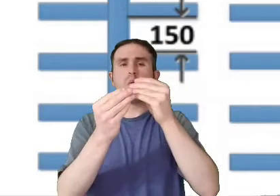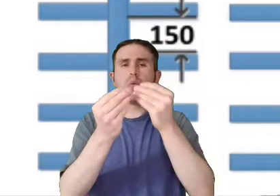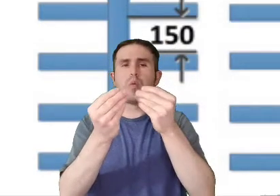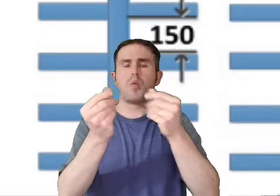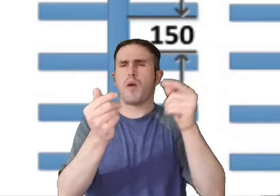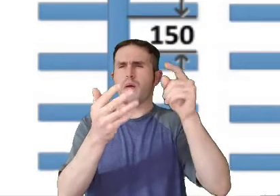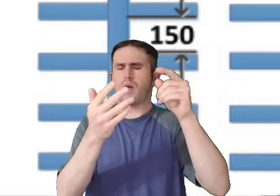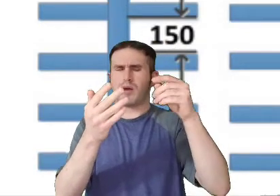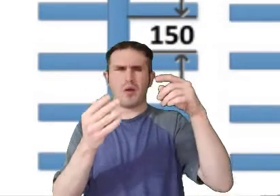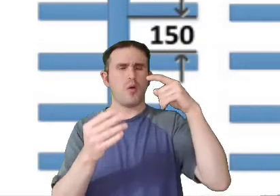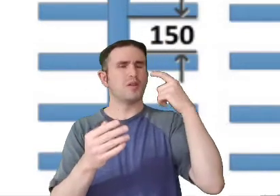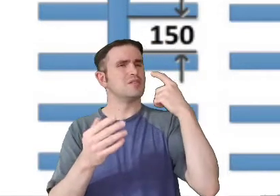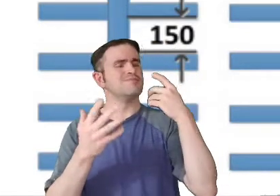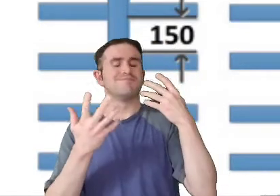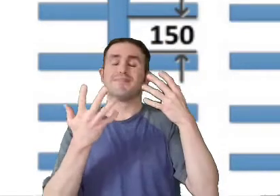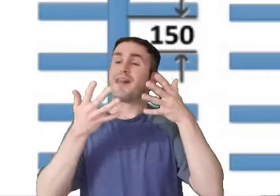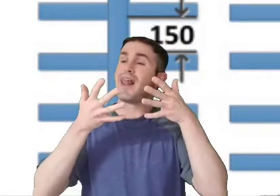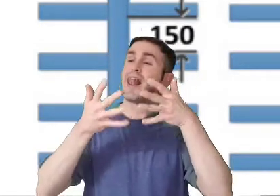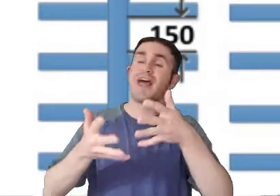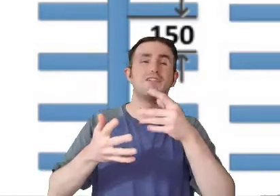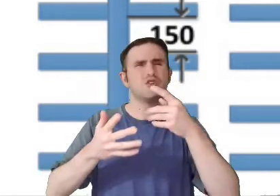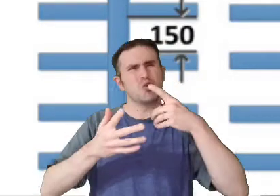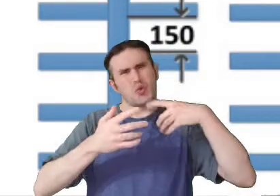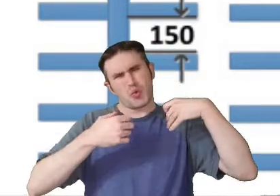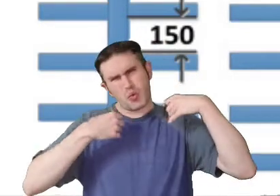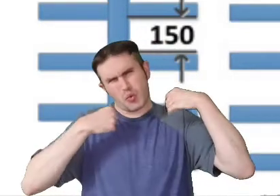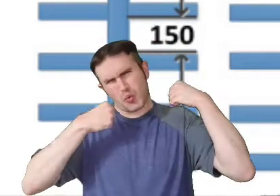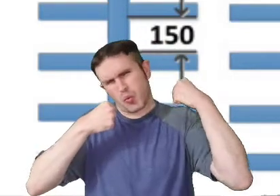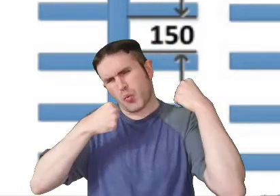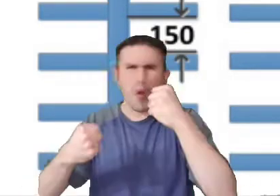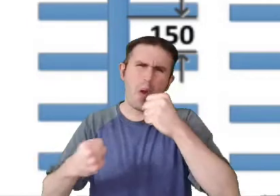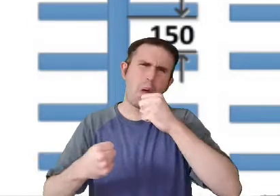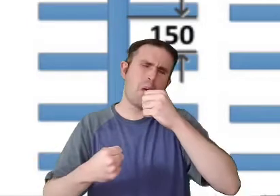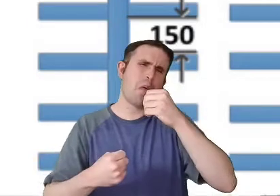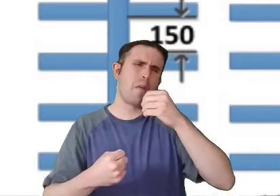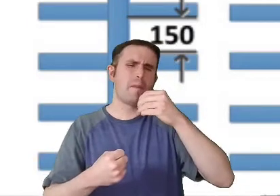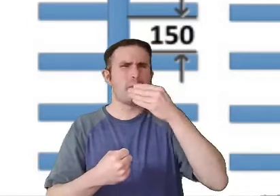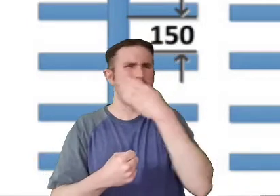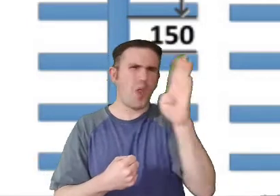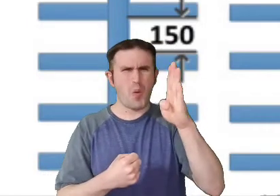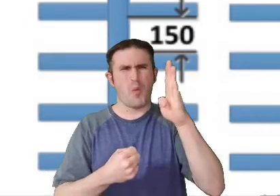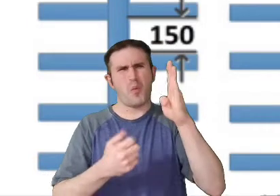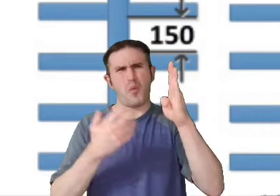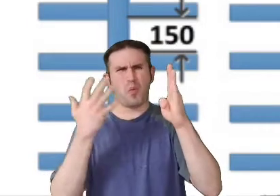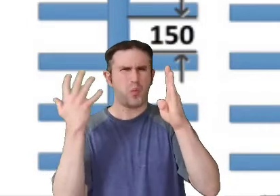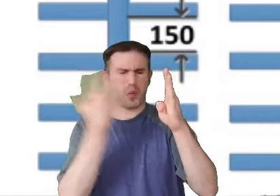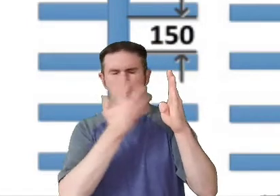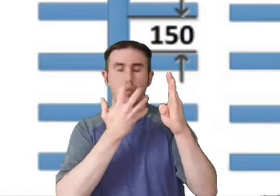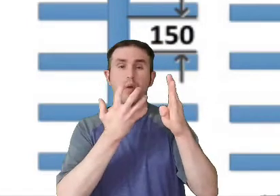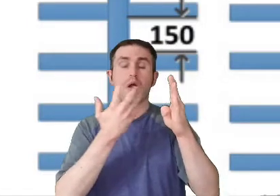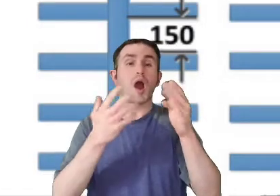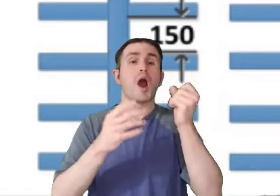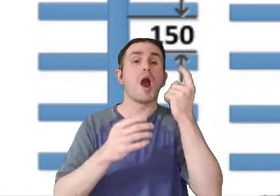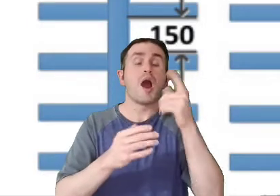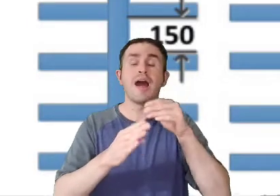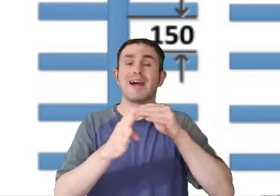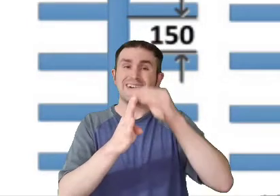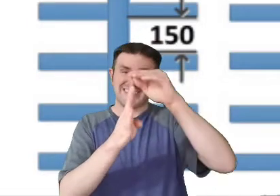out, so you're left with this really intense hue! But the actual surface doesn't have any